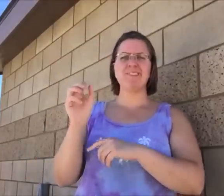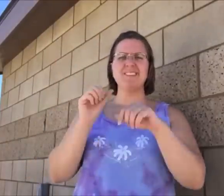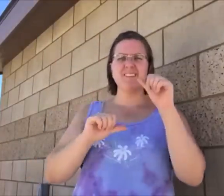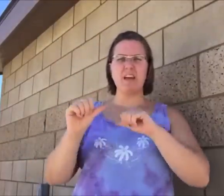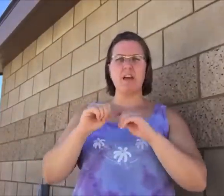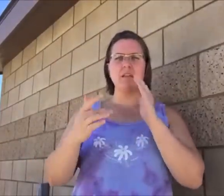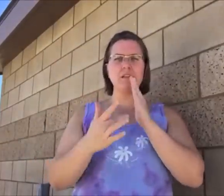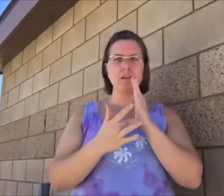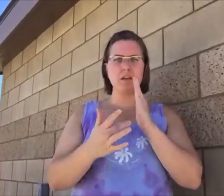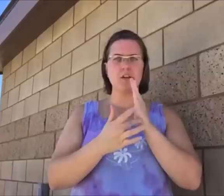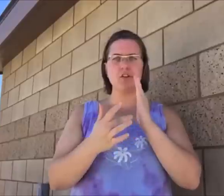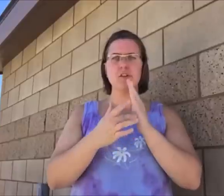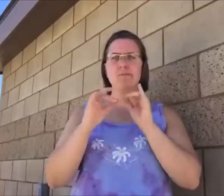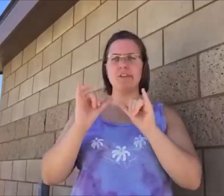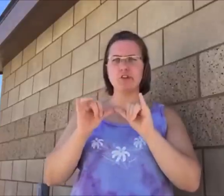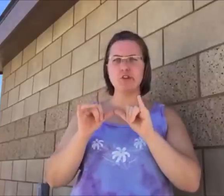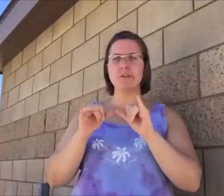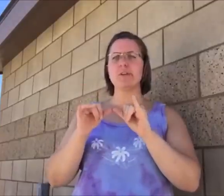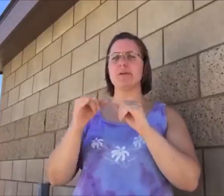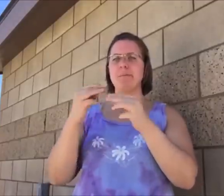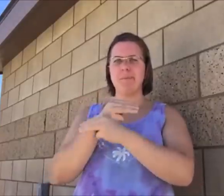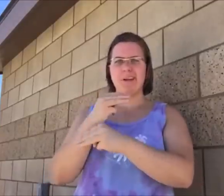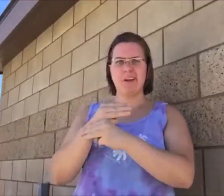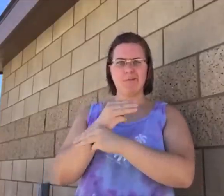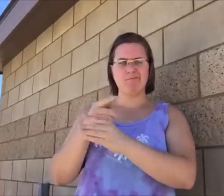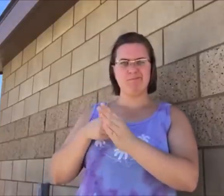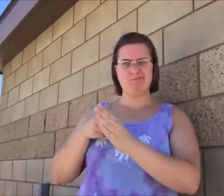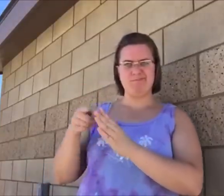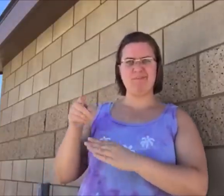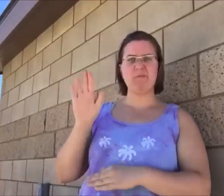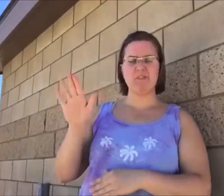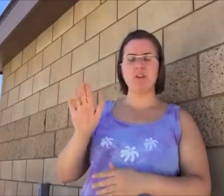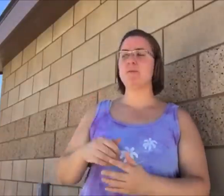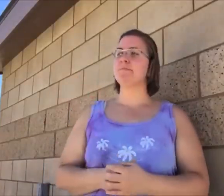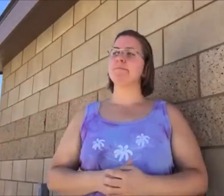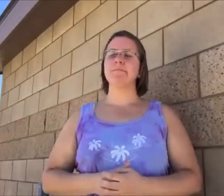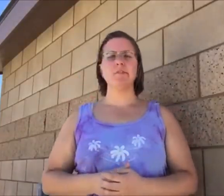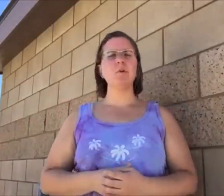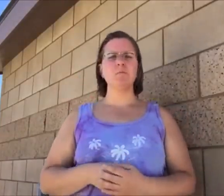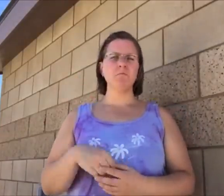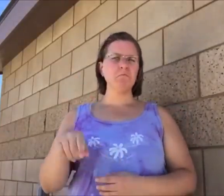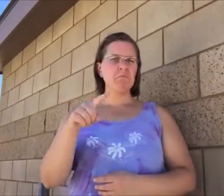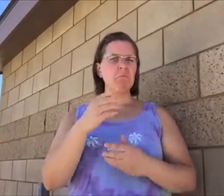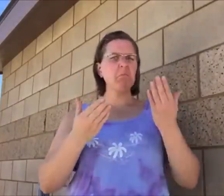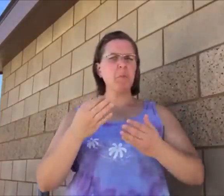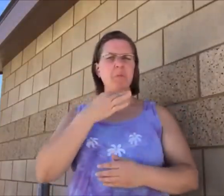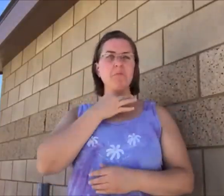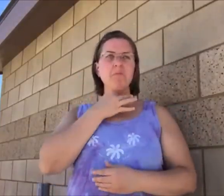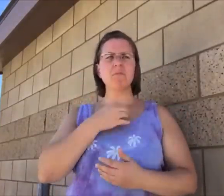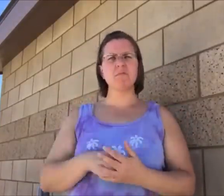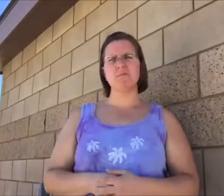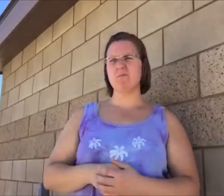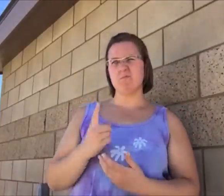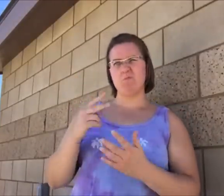STEM refers to the fields of Science, Technology, Engineering, and Math You may be wondering